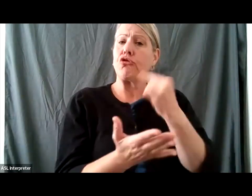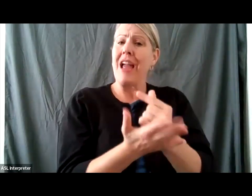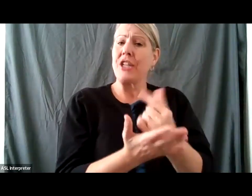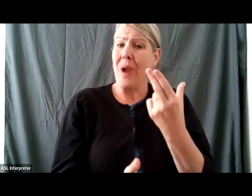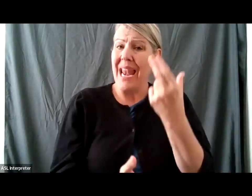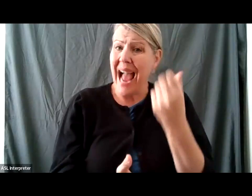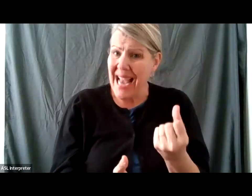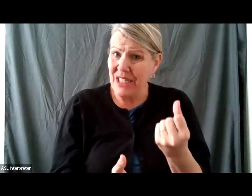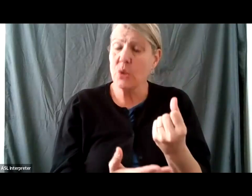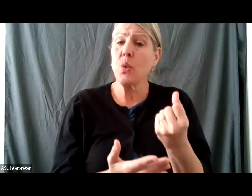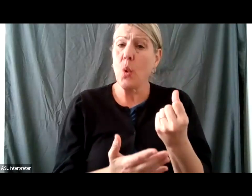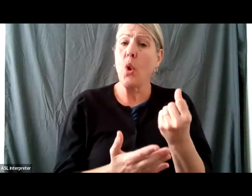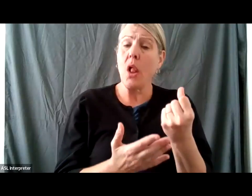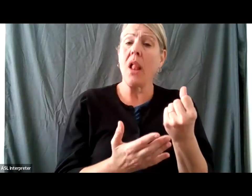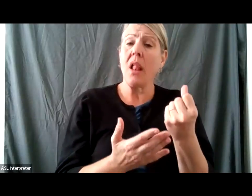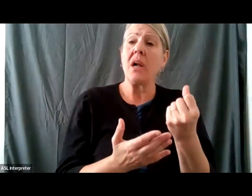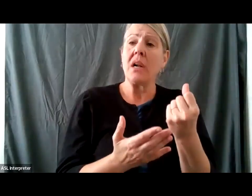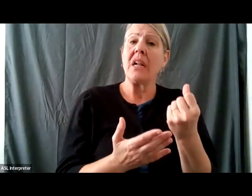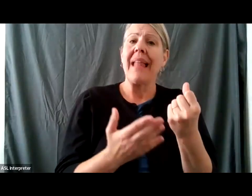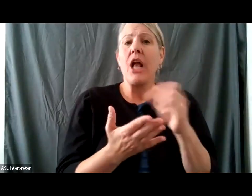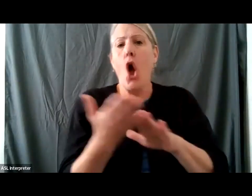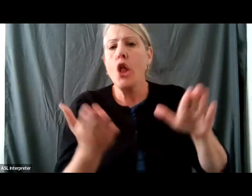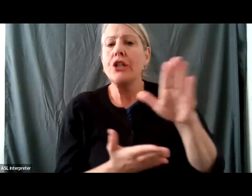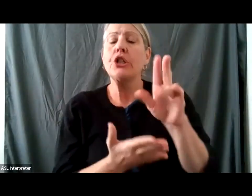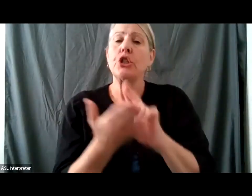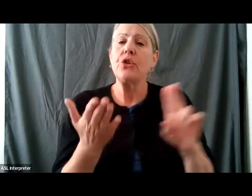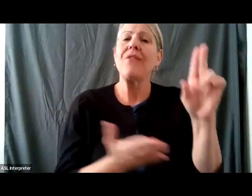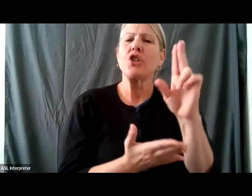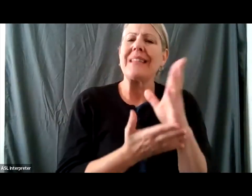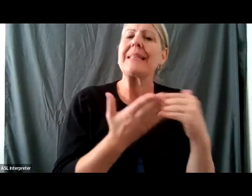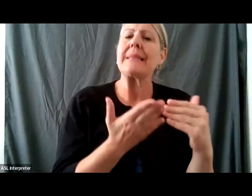institutions following high school, like colleges and universities.